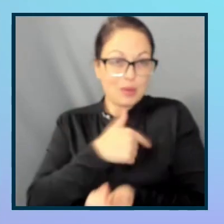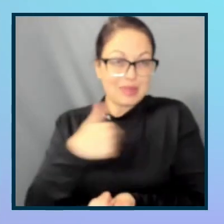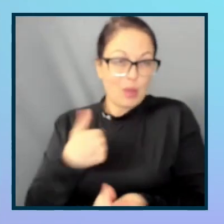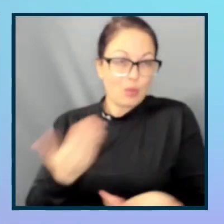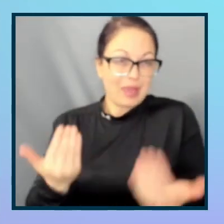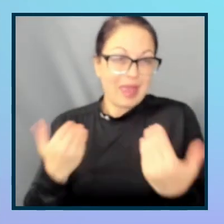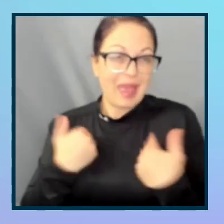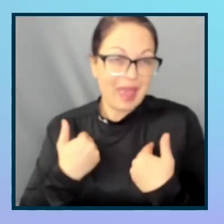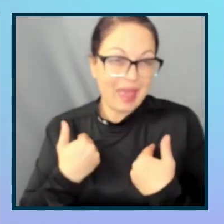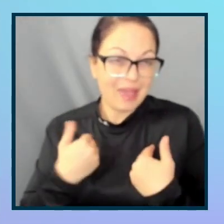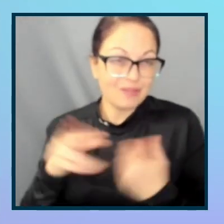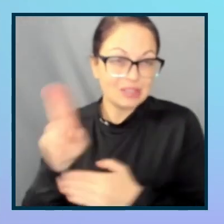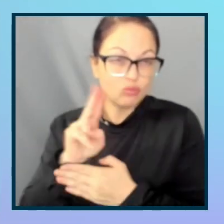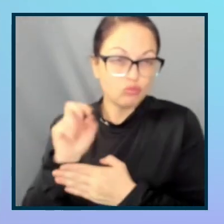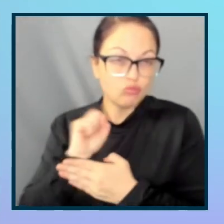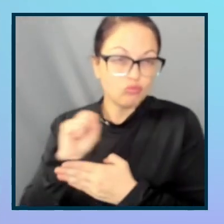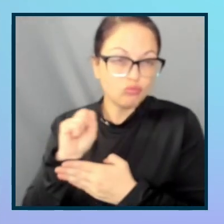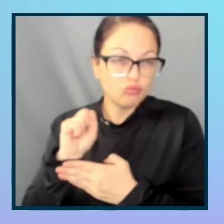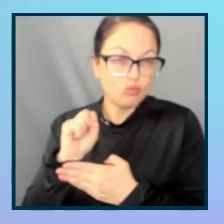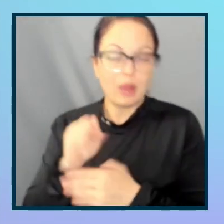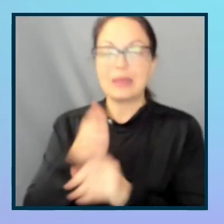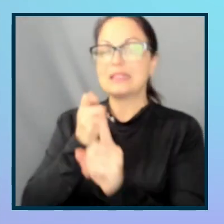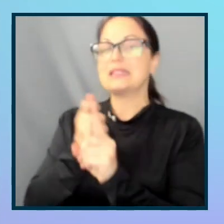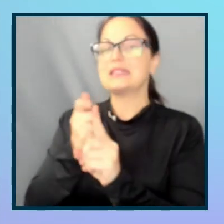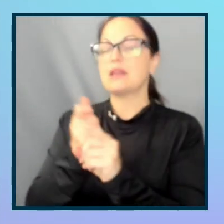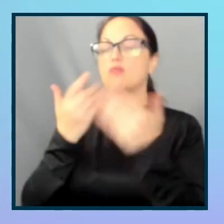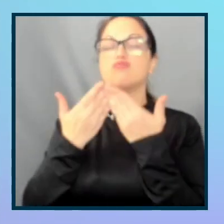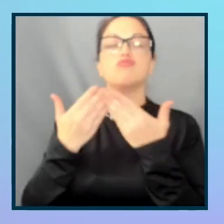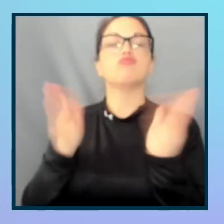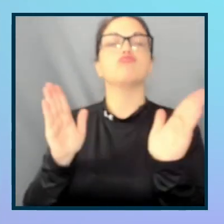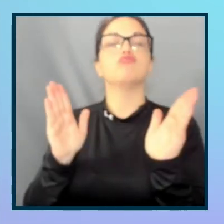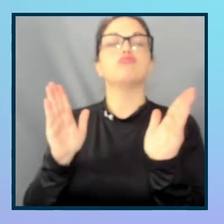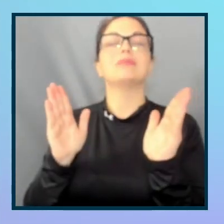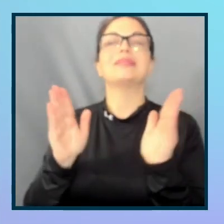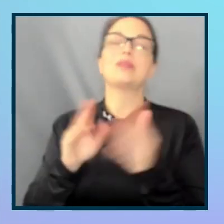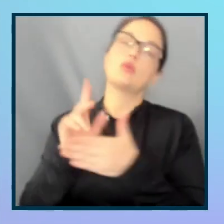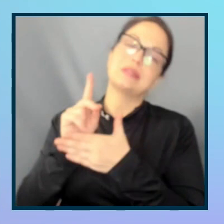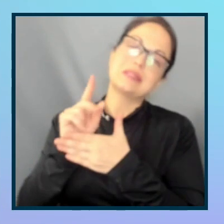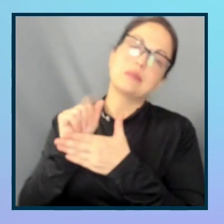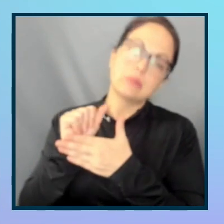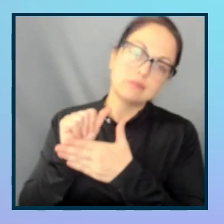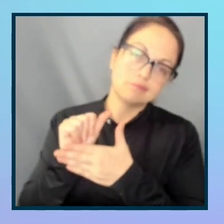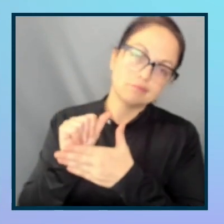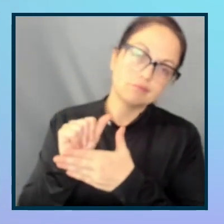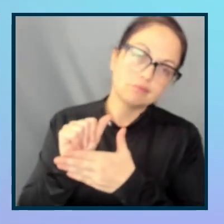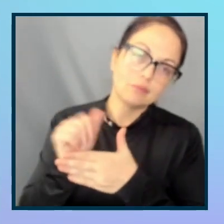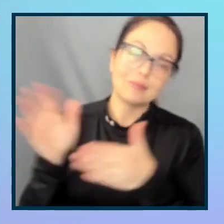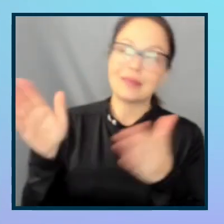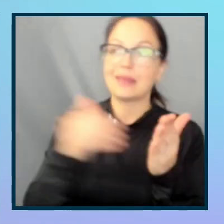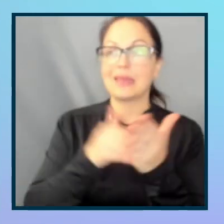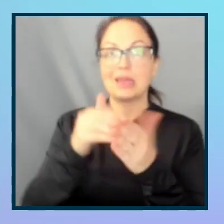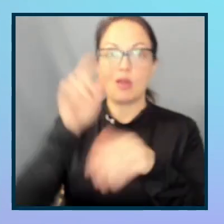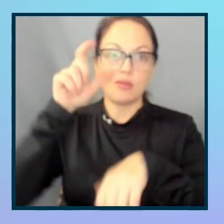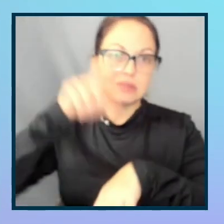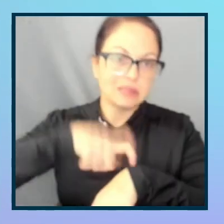and it's a self-disclosed disability status. And a lot of times, you have to go to a third like program